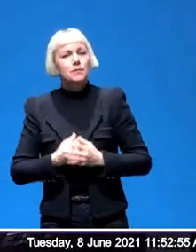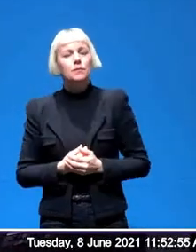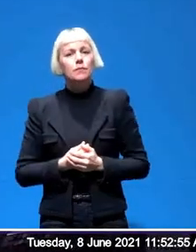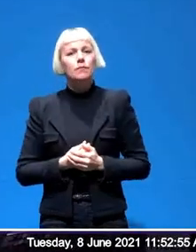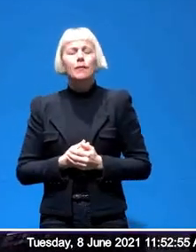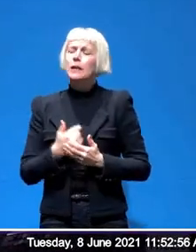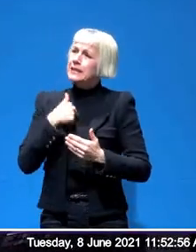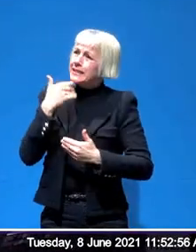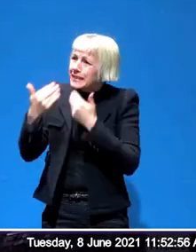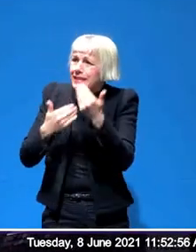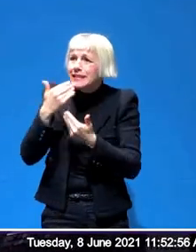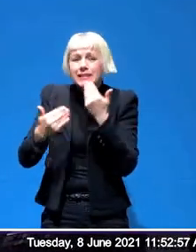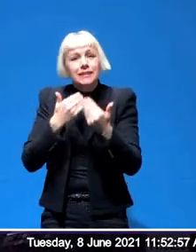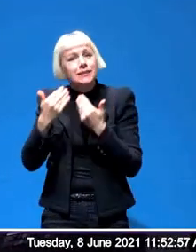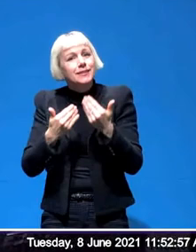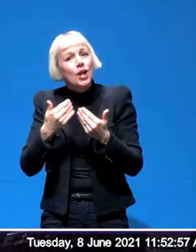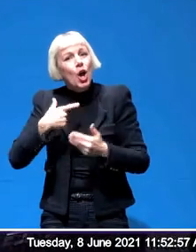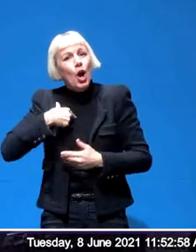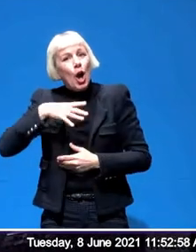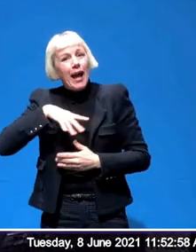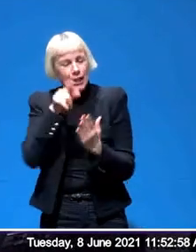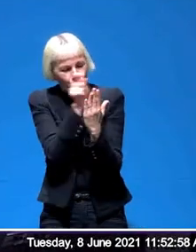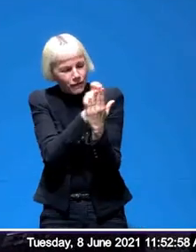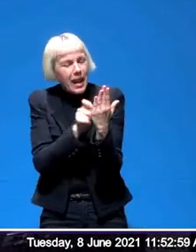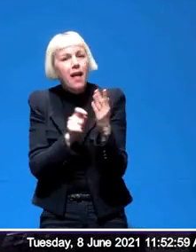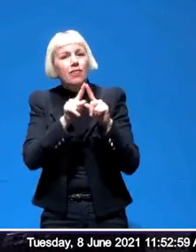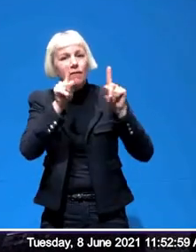I explained I wanted to complete the form with the support coordinator and